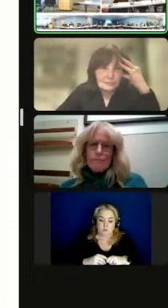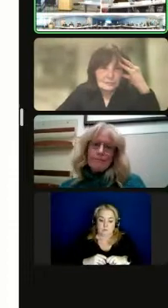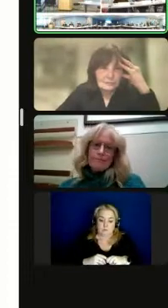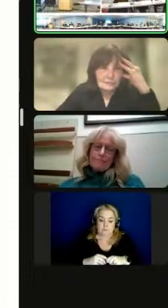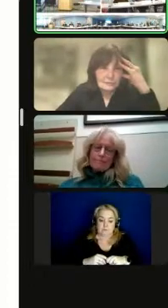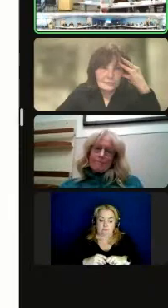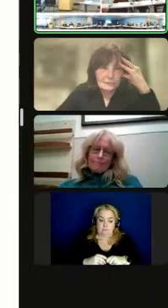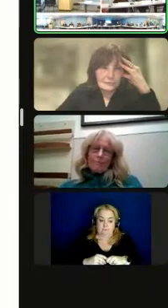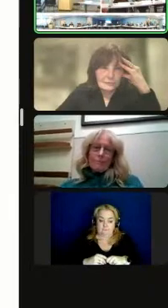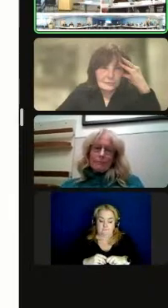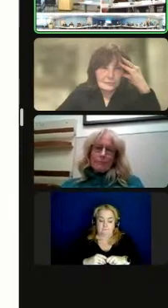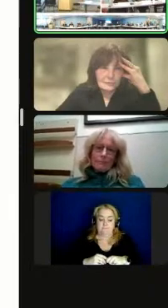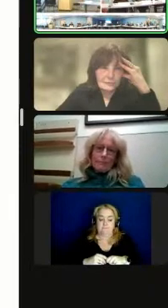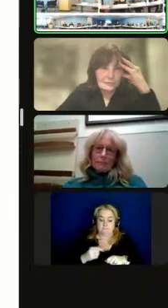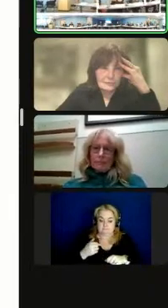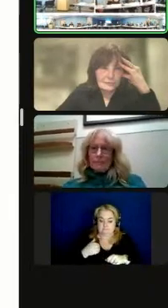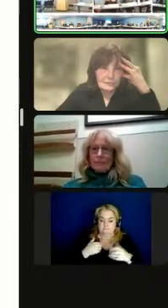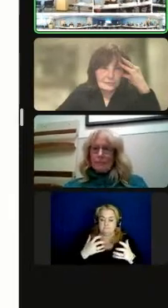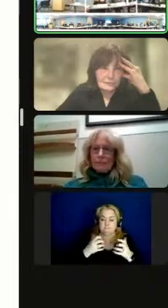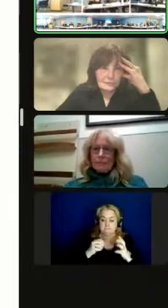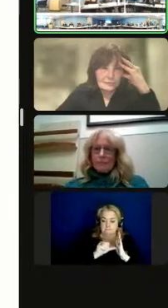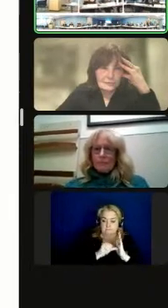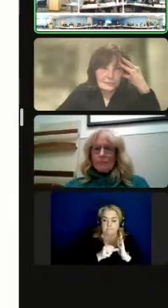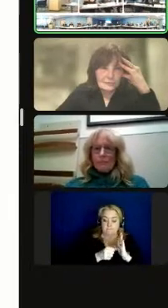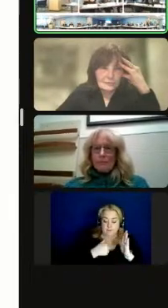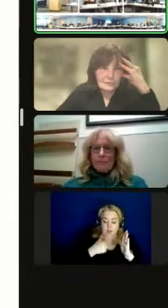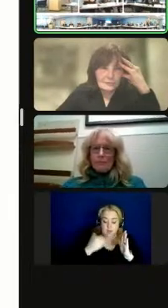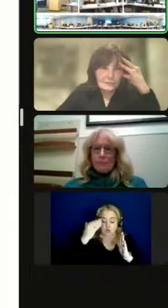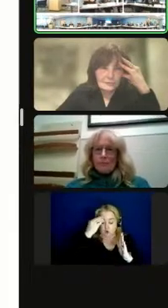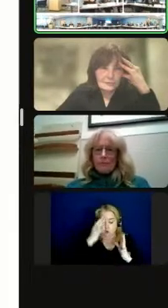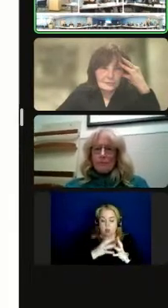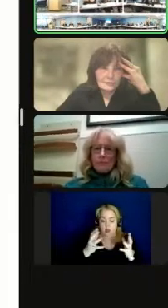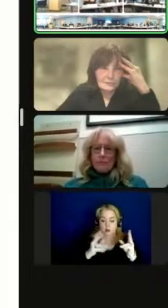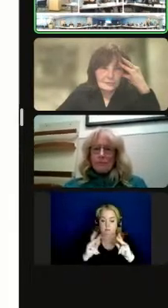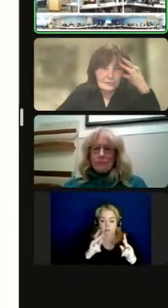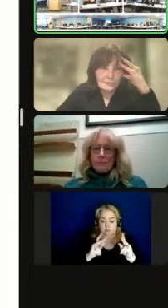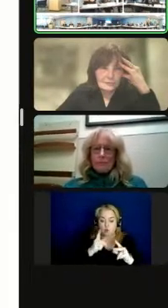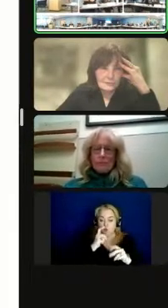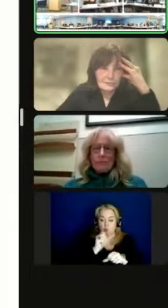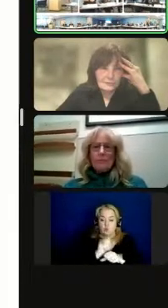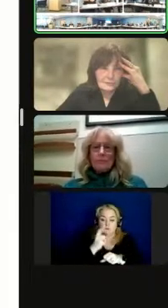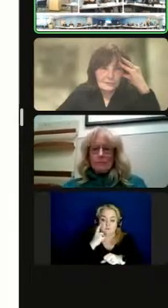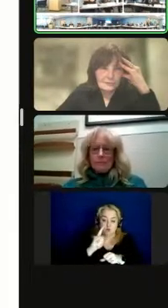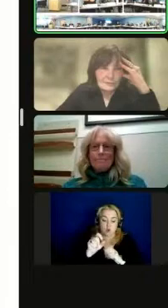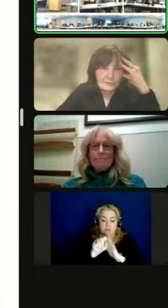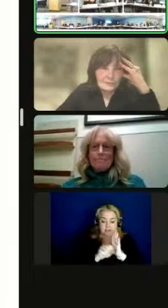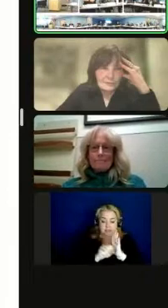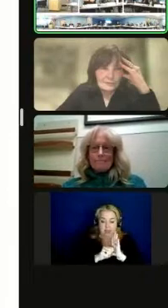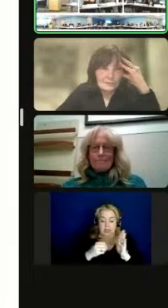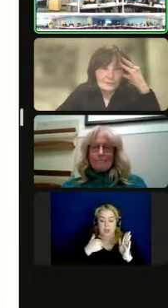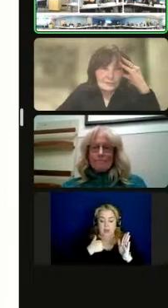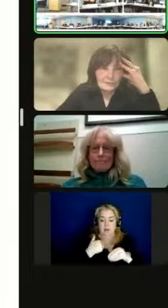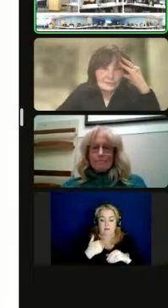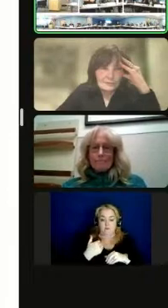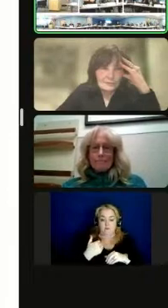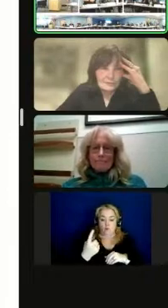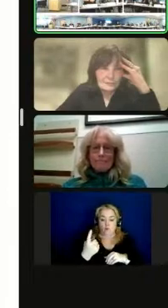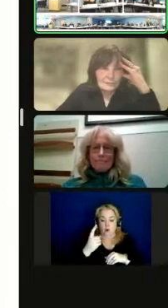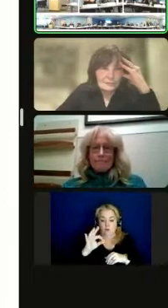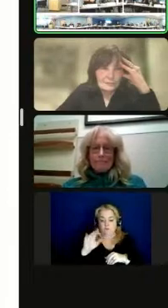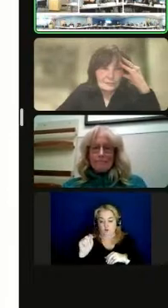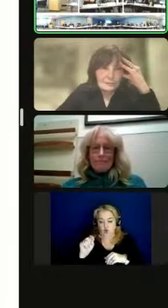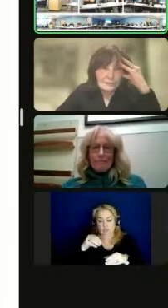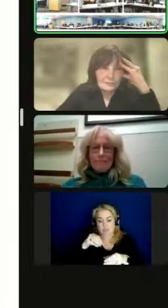WE'RE GOING TO DIVERSIFY OUR